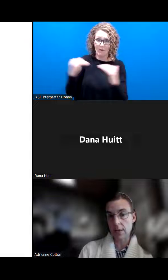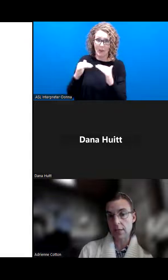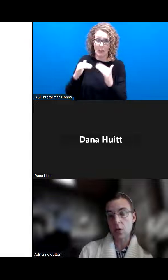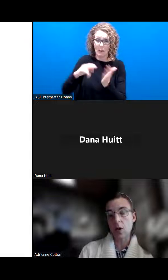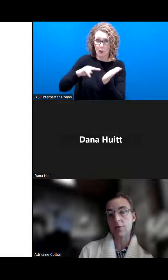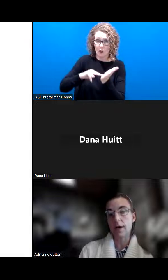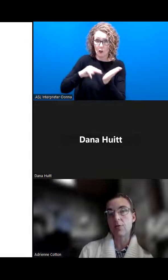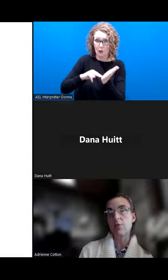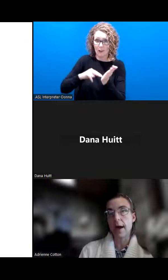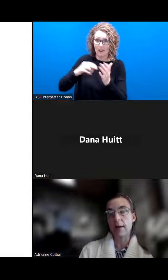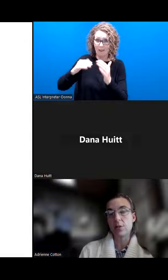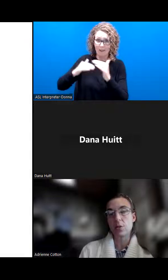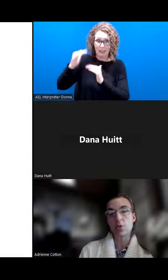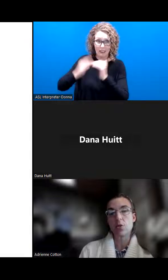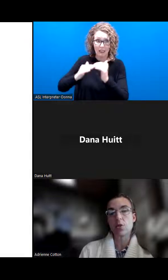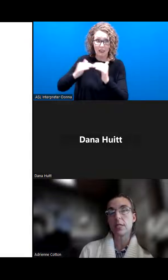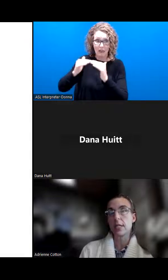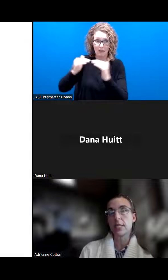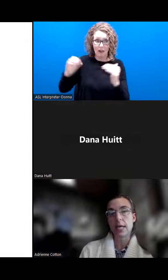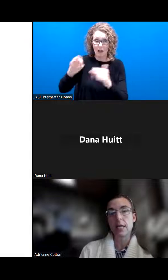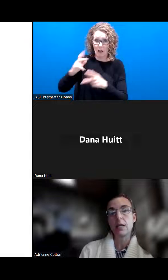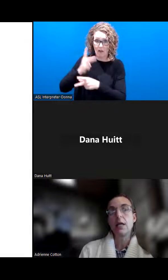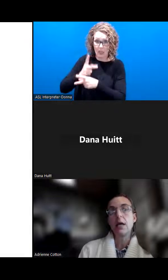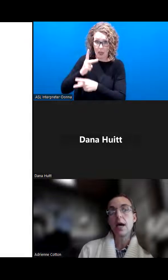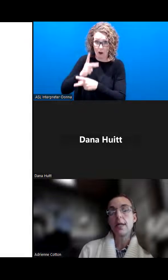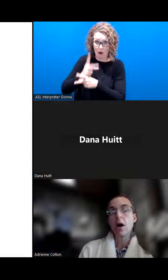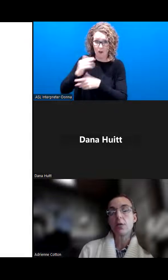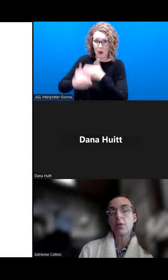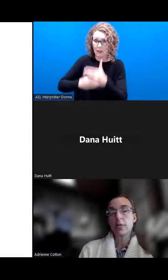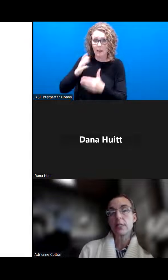if you're the person who's setting your own hours with your client